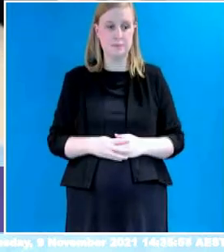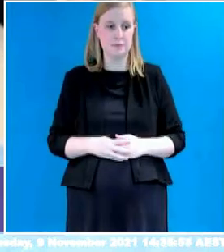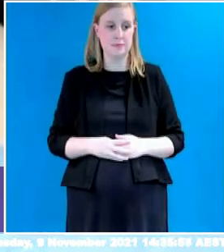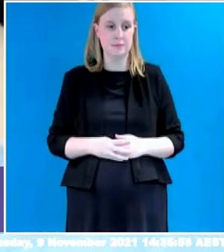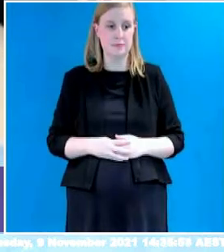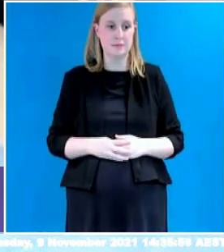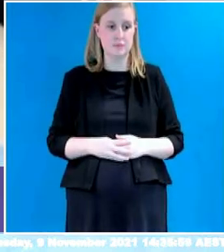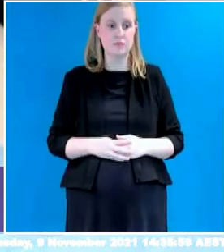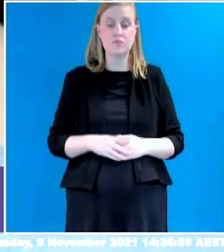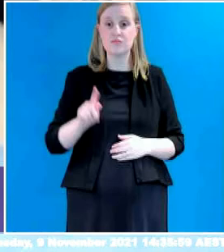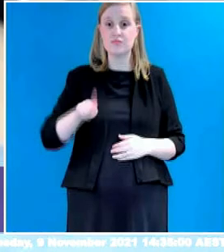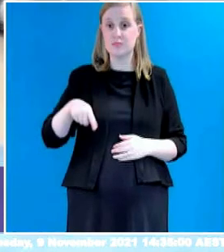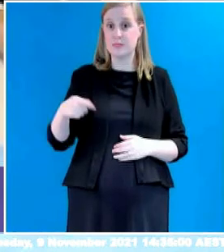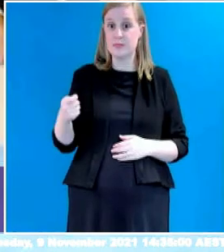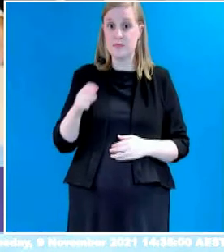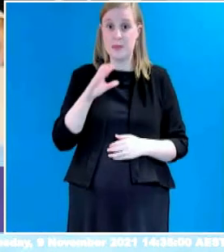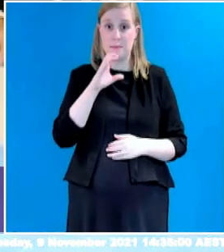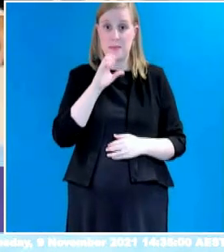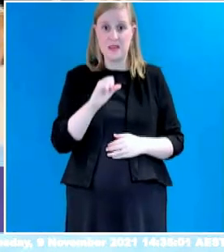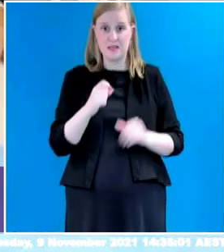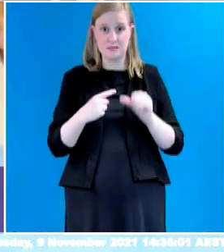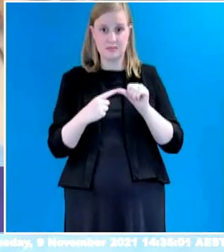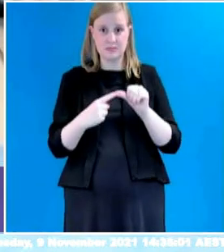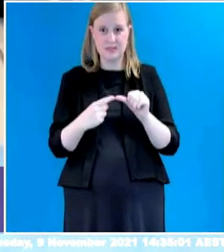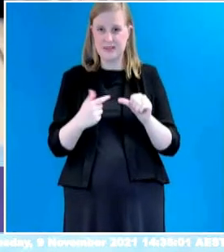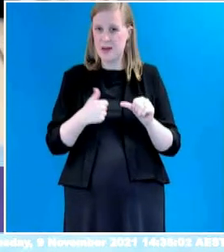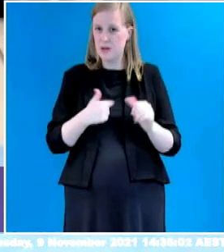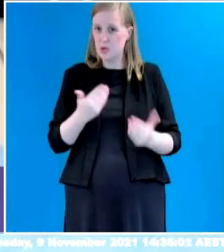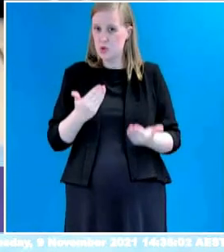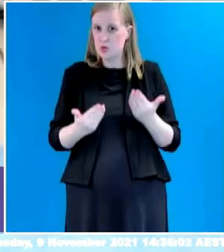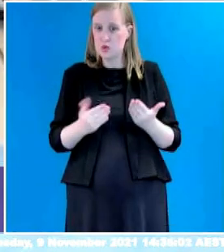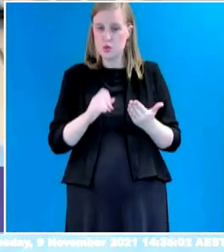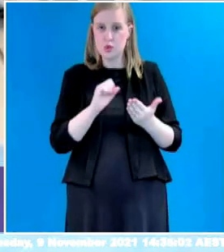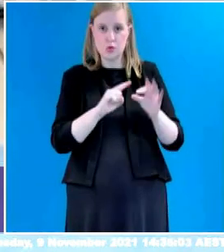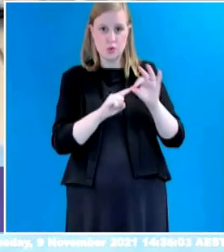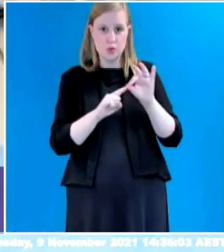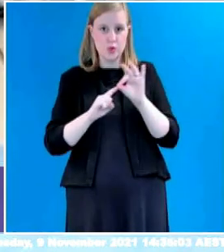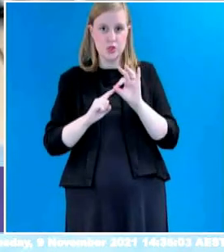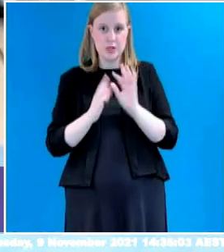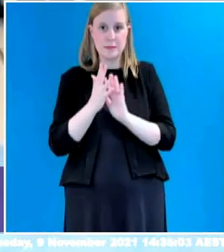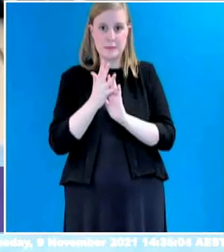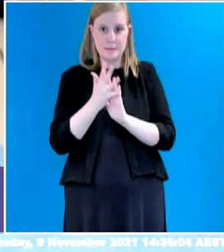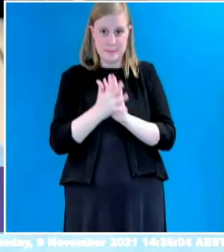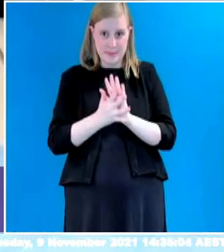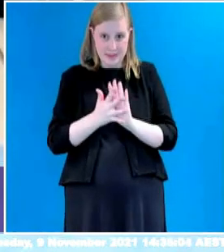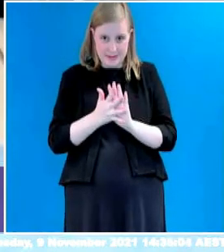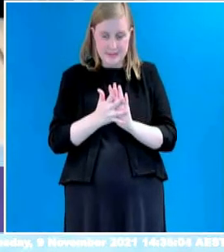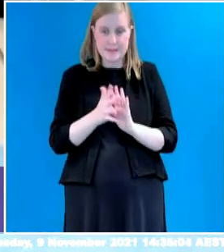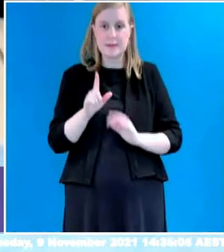question is going to --- we don't do direct incorporation in the sense that